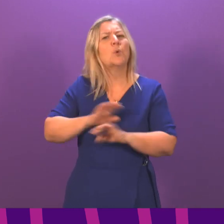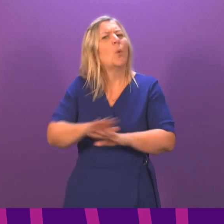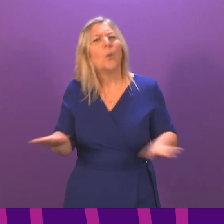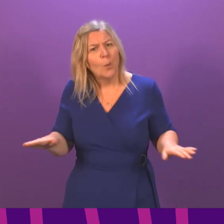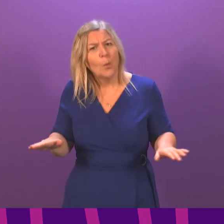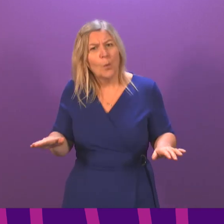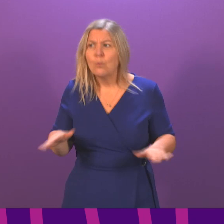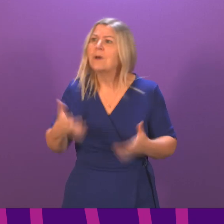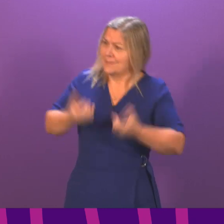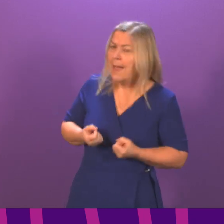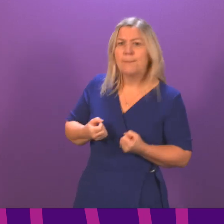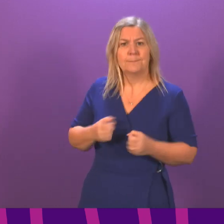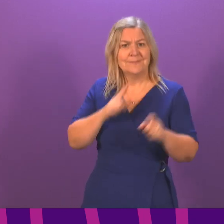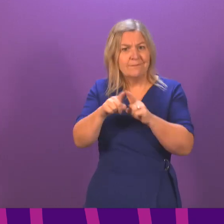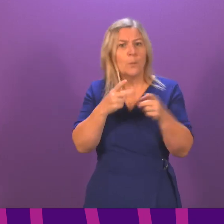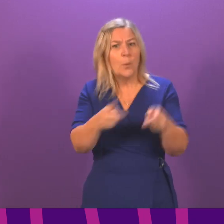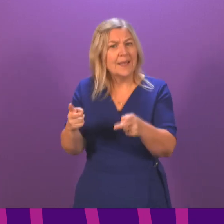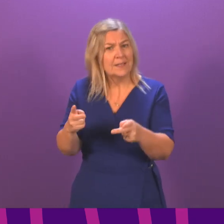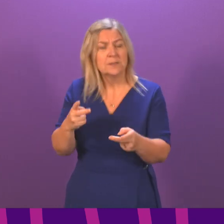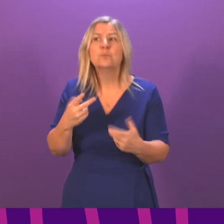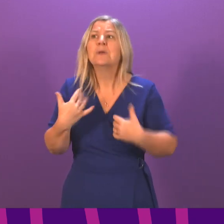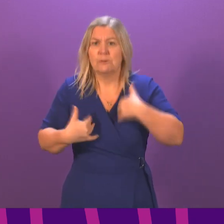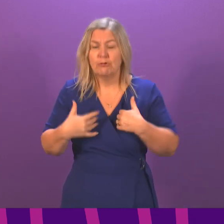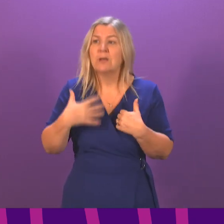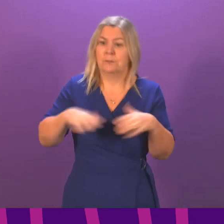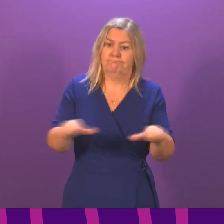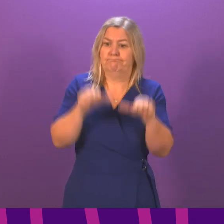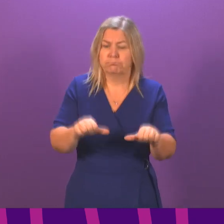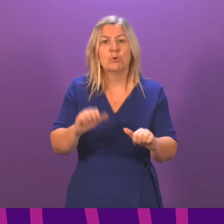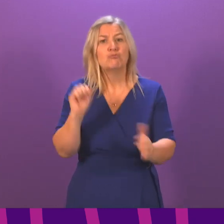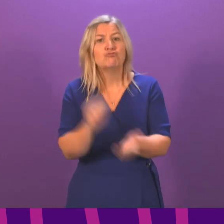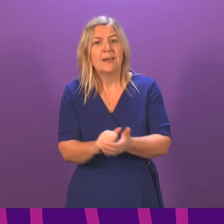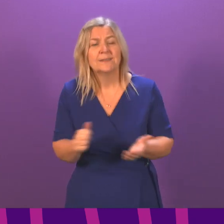we are keen to get it right and do it properly. There are big things at stake—not least